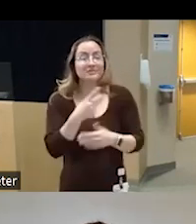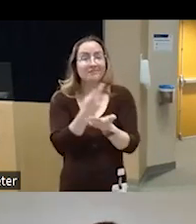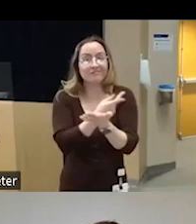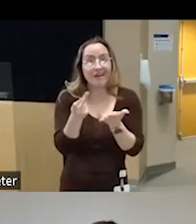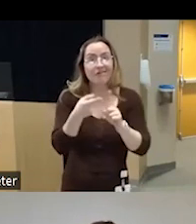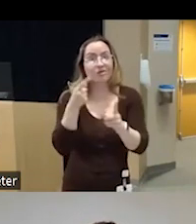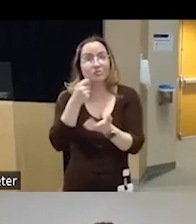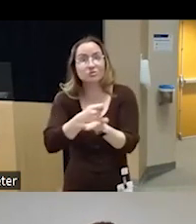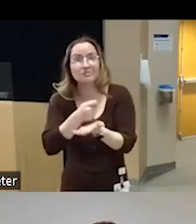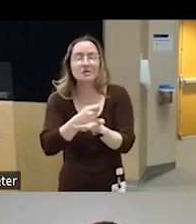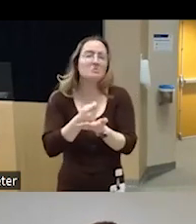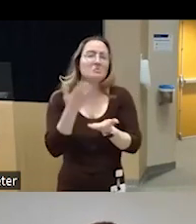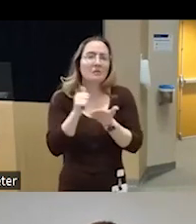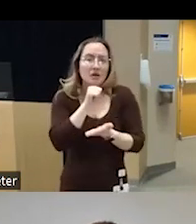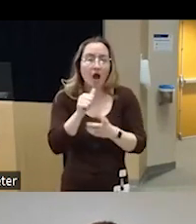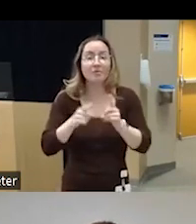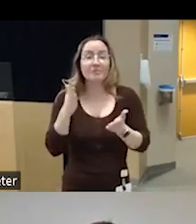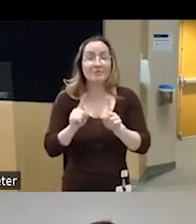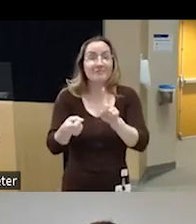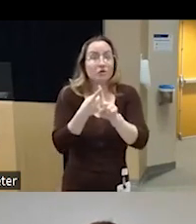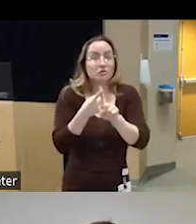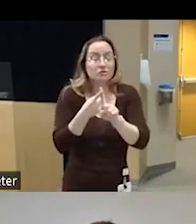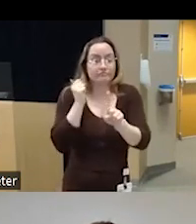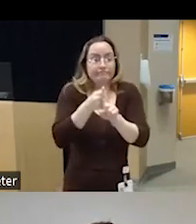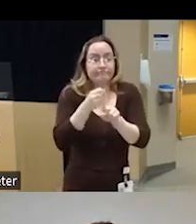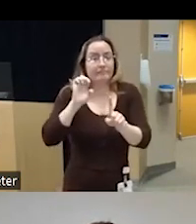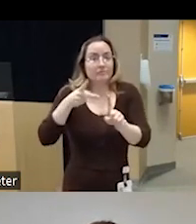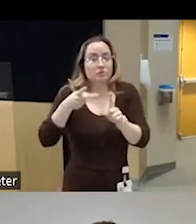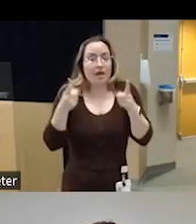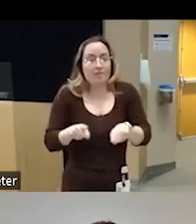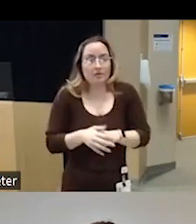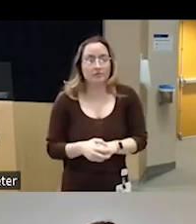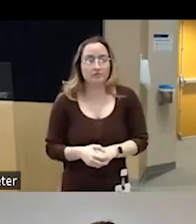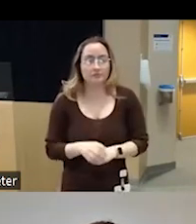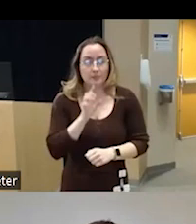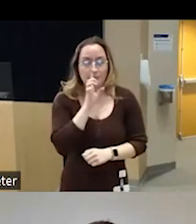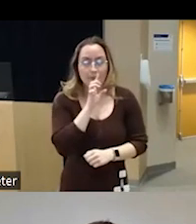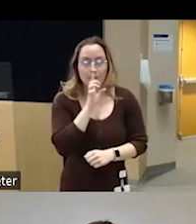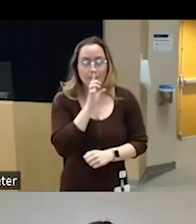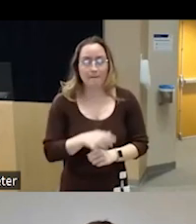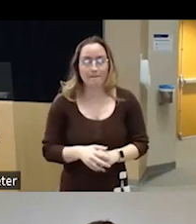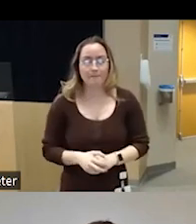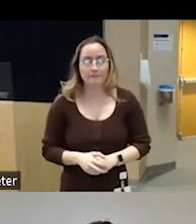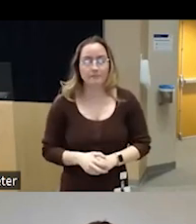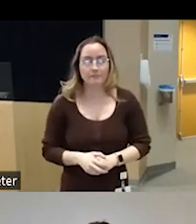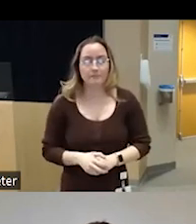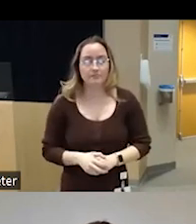But these are first episode naive patients. So I think we need to take this at least as one piece of the puzzle.